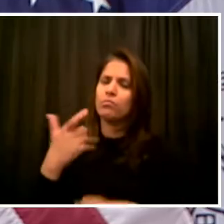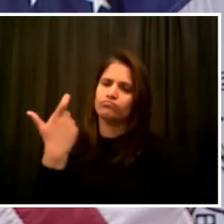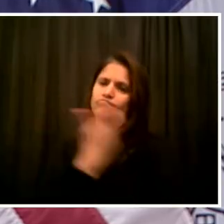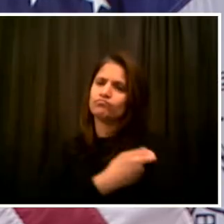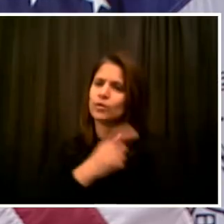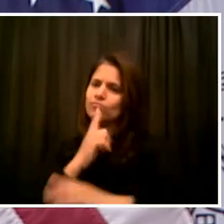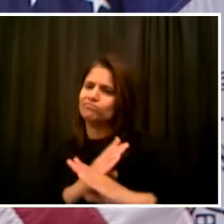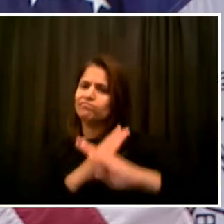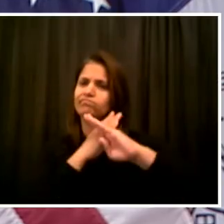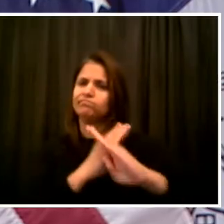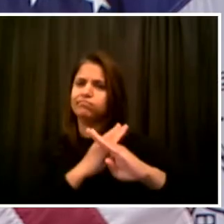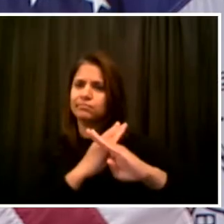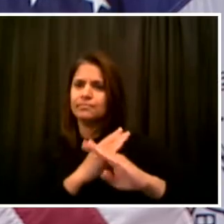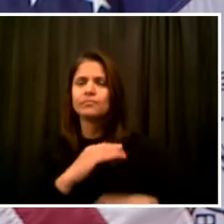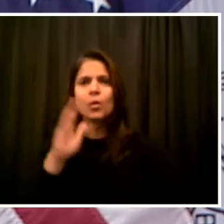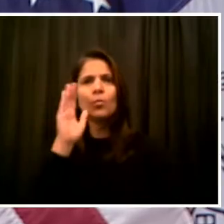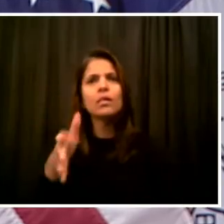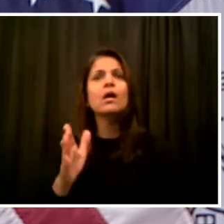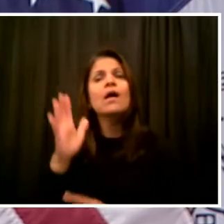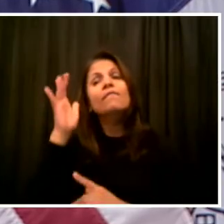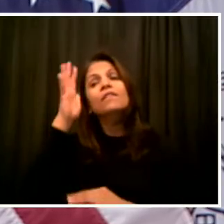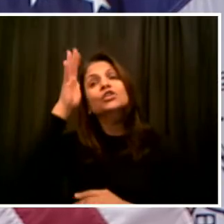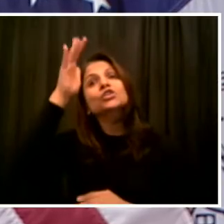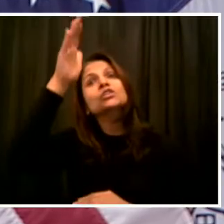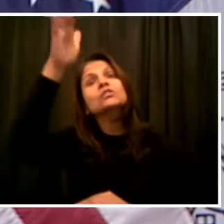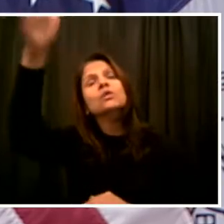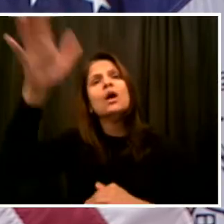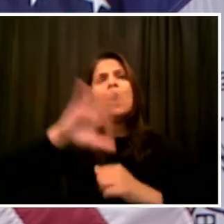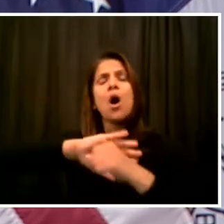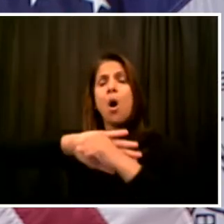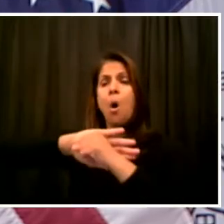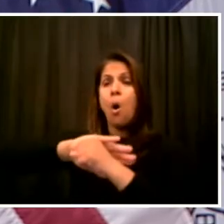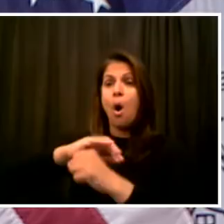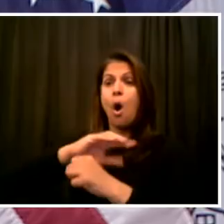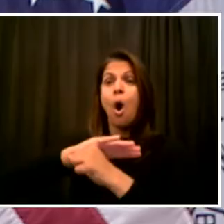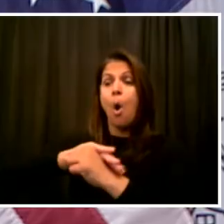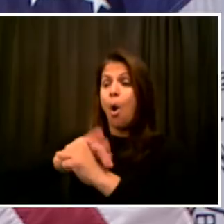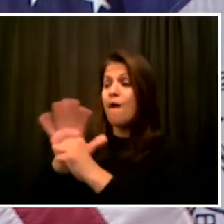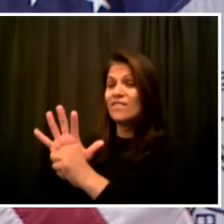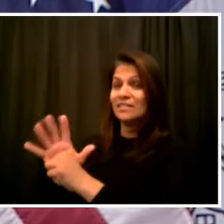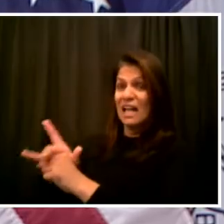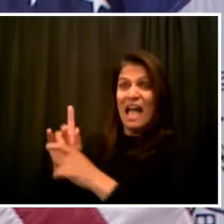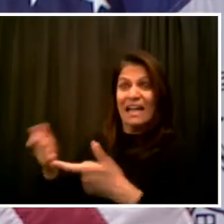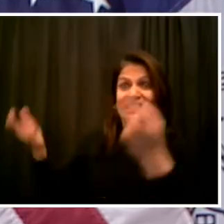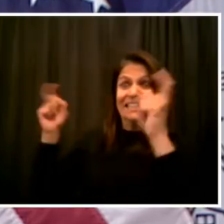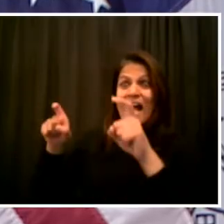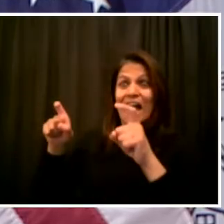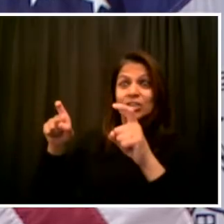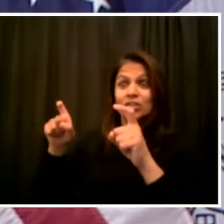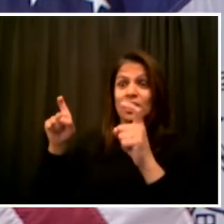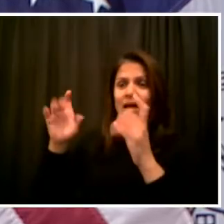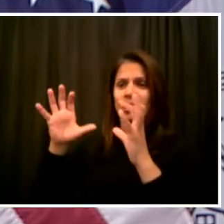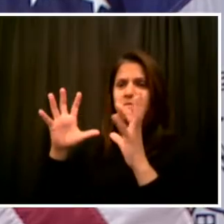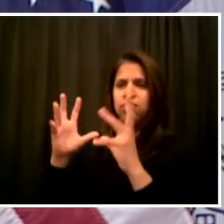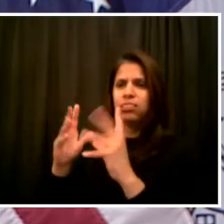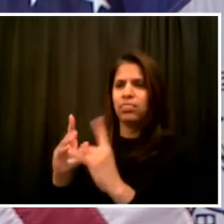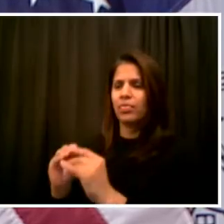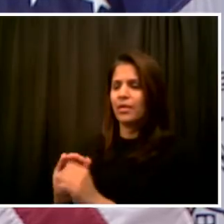VACCINE. AT SO MEPONTI THIS DISEASE IS GOING TO PLAY A VERY DIFFERENT ROLE INUR O LIVES, MAYBE MUCH